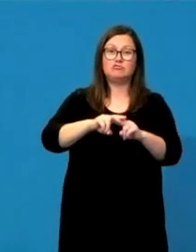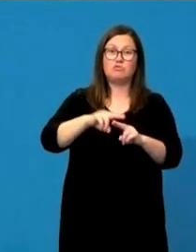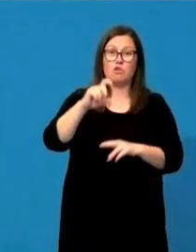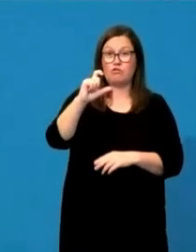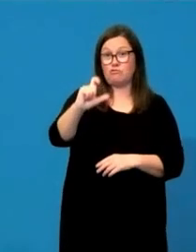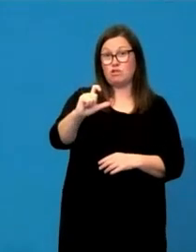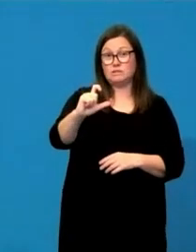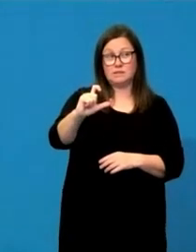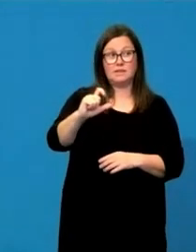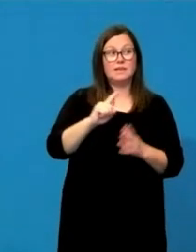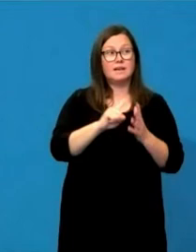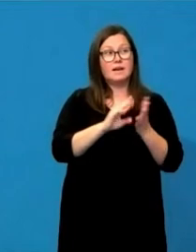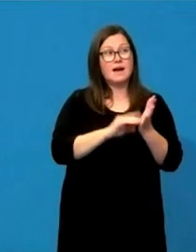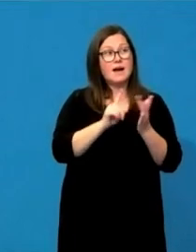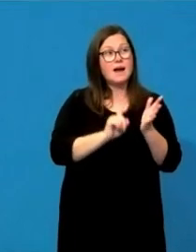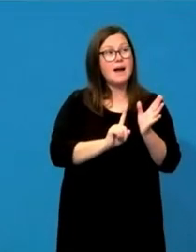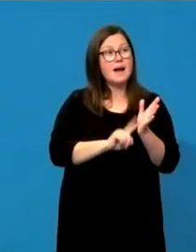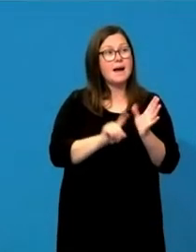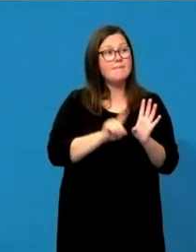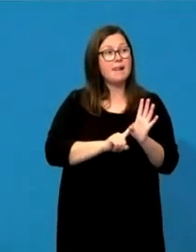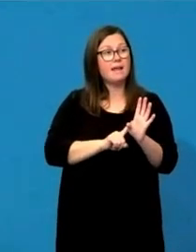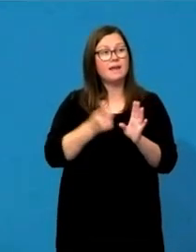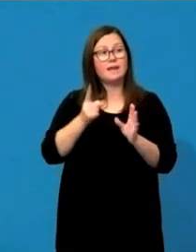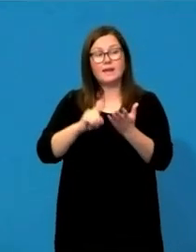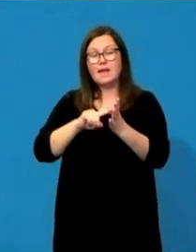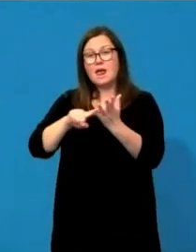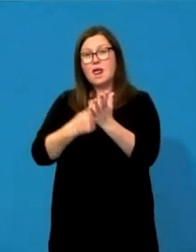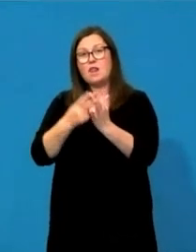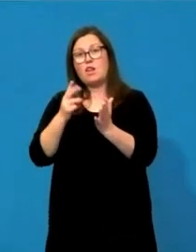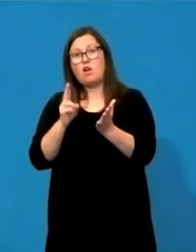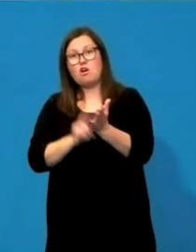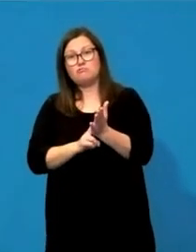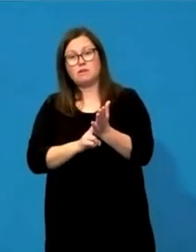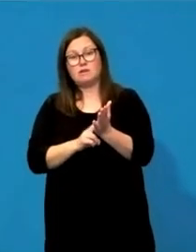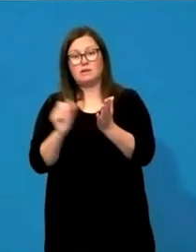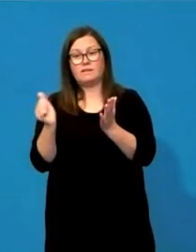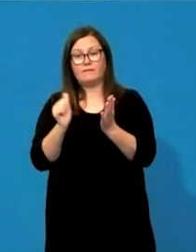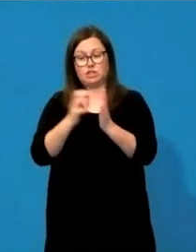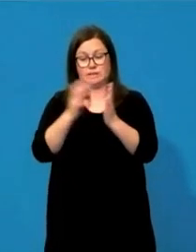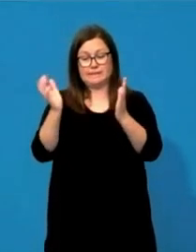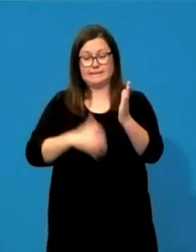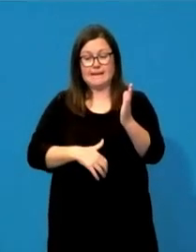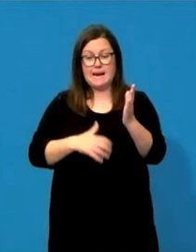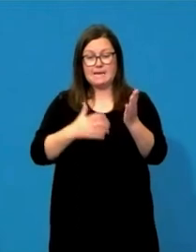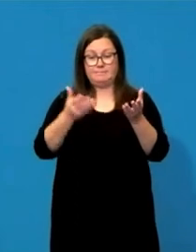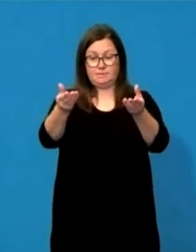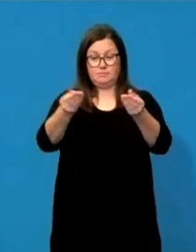Emily and Lauren have prepared a joint statement that's dated 20 June this year, and